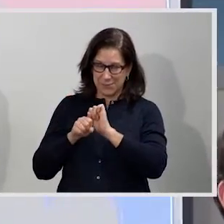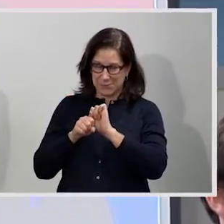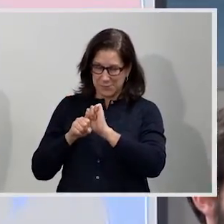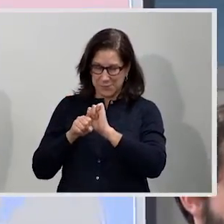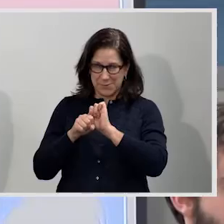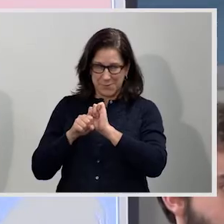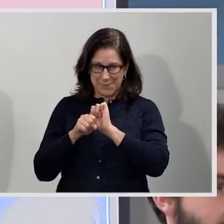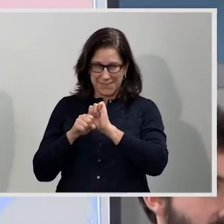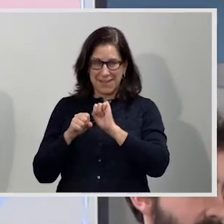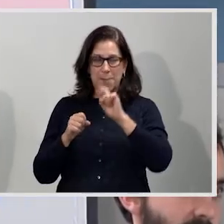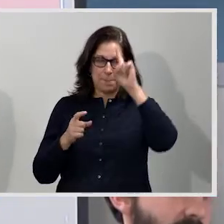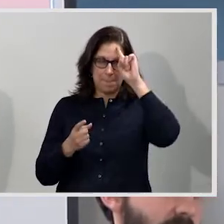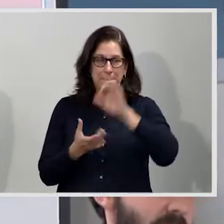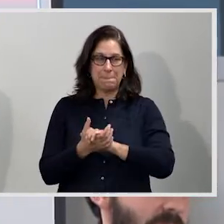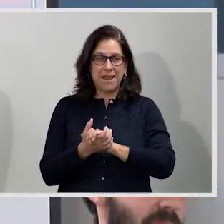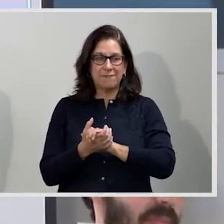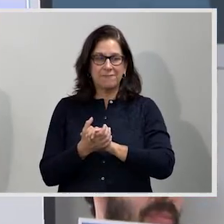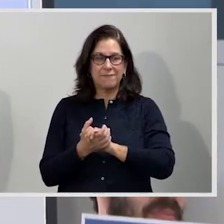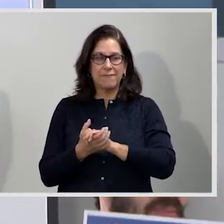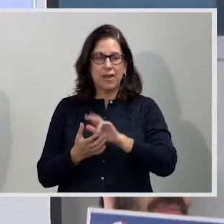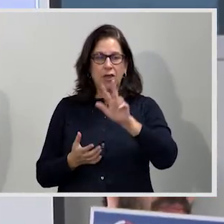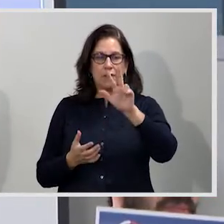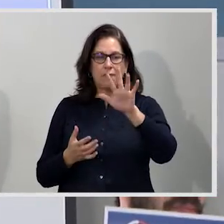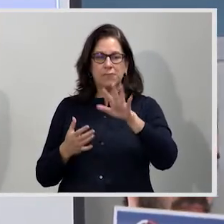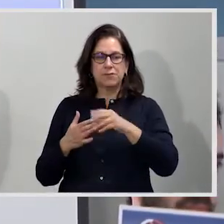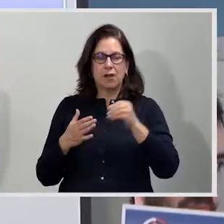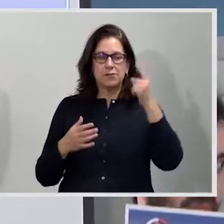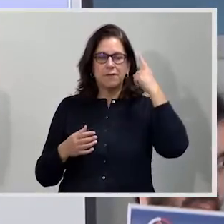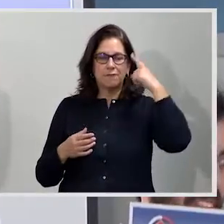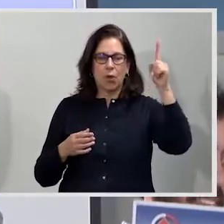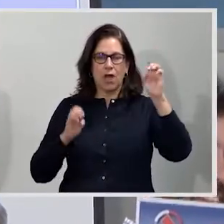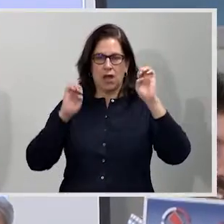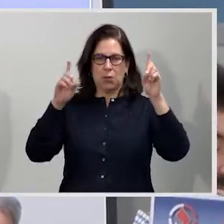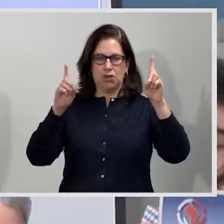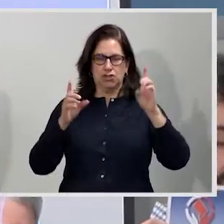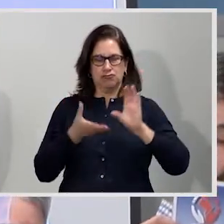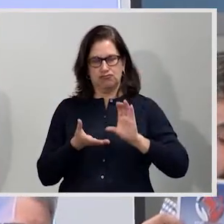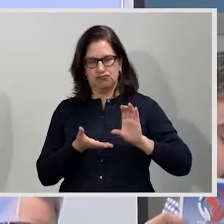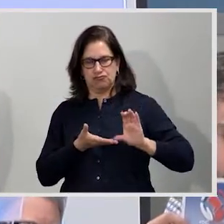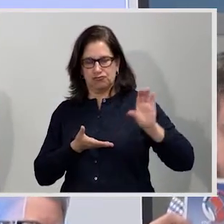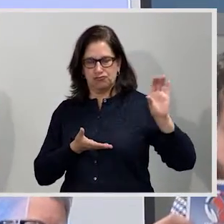SO WE BELIEVE THAT $35 SHOULD BE ALLOCATED TO EDUCATION.